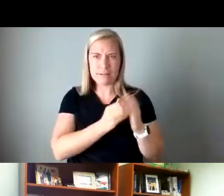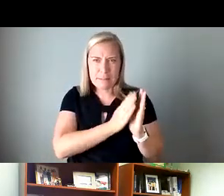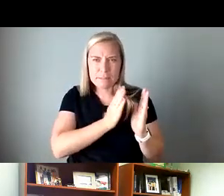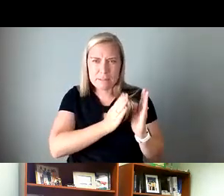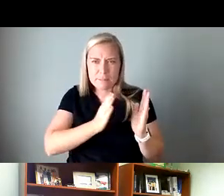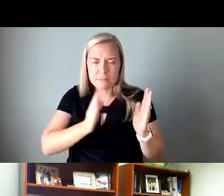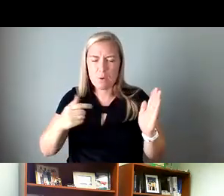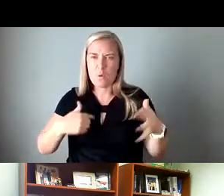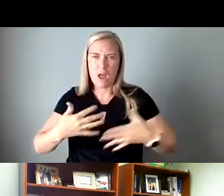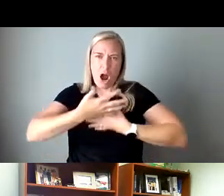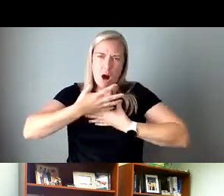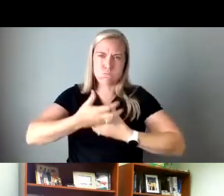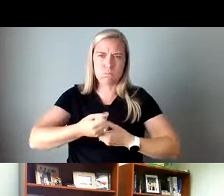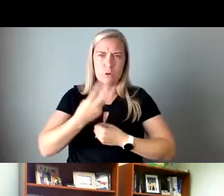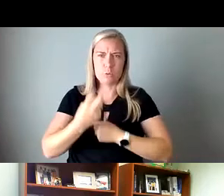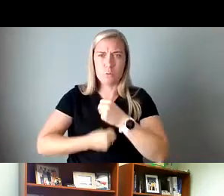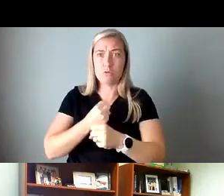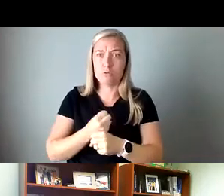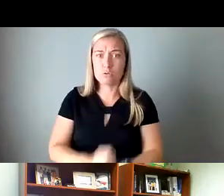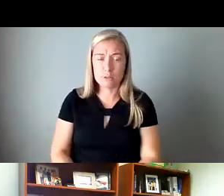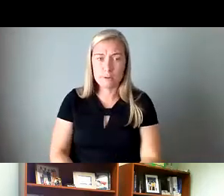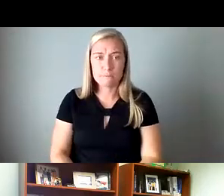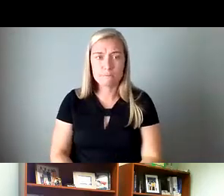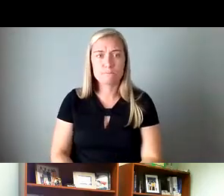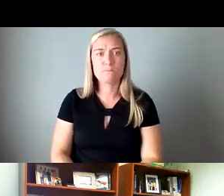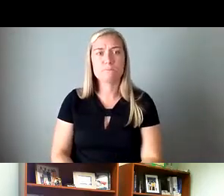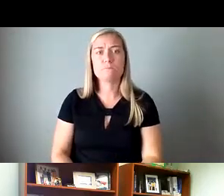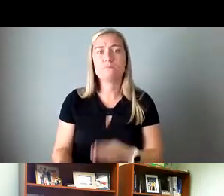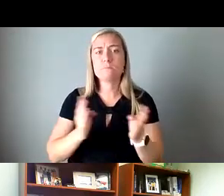For example the exploratory step which is where you're working in the lab to try to find the